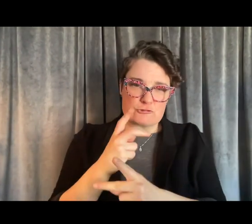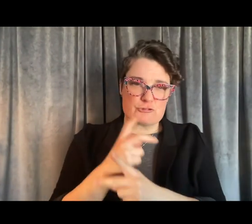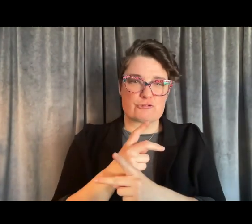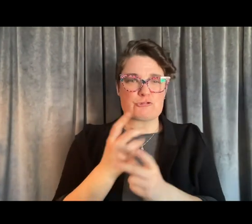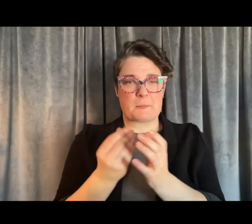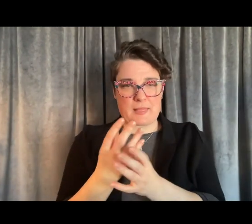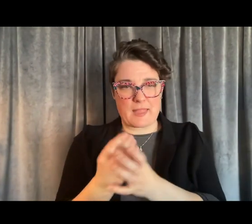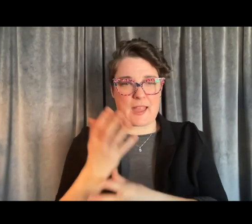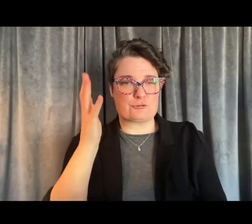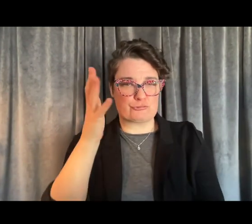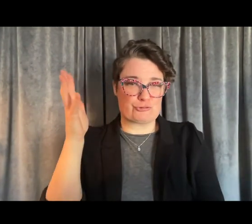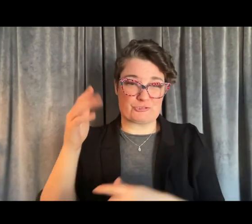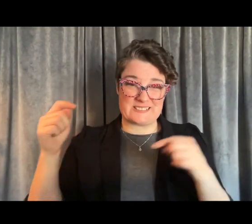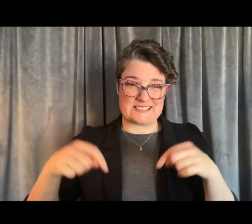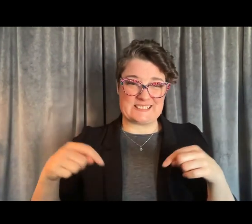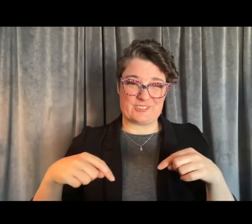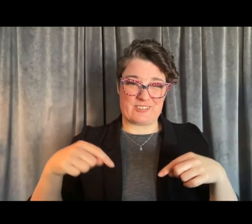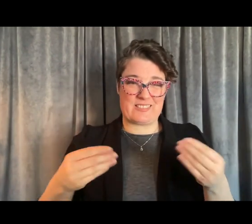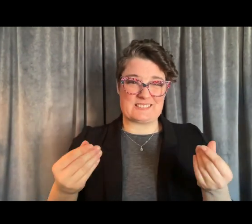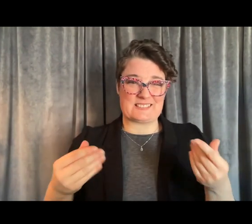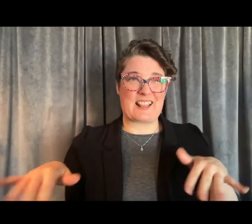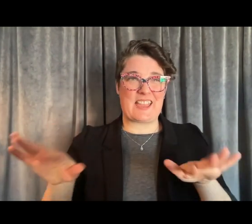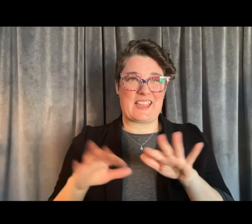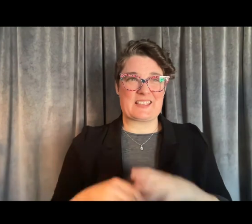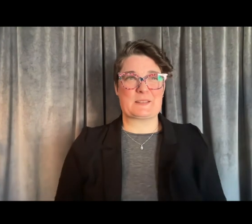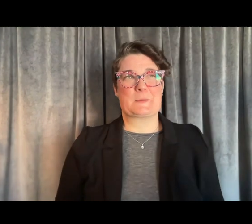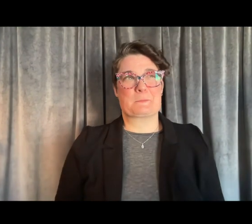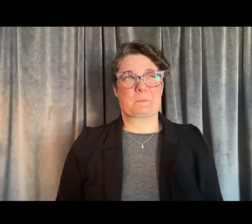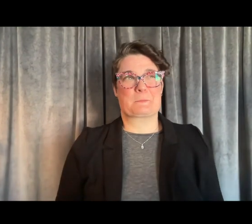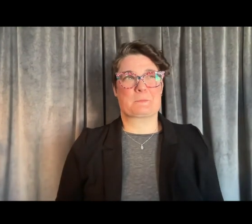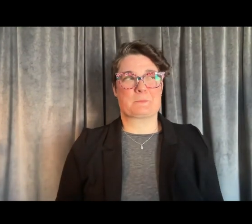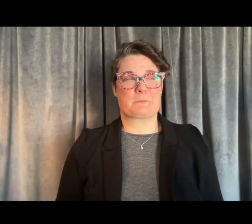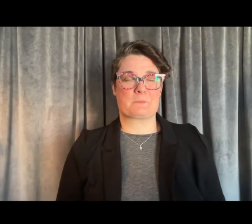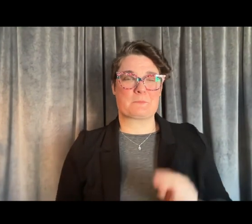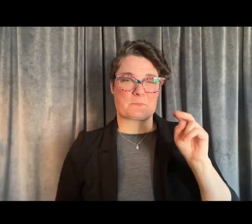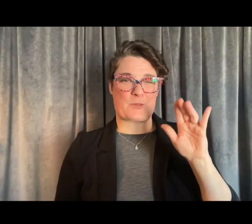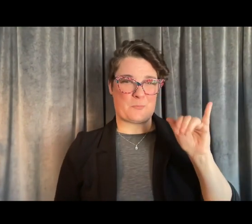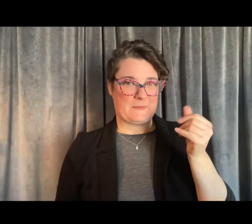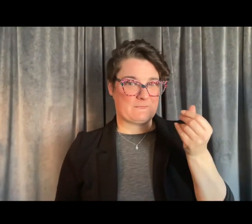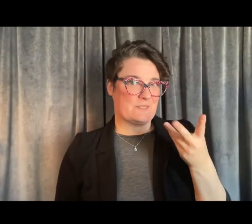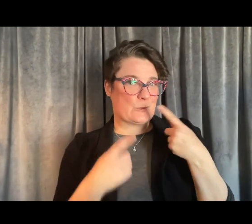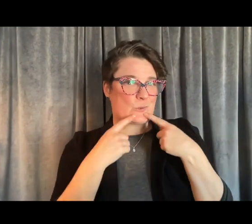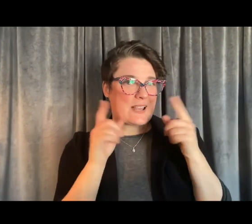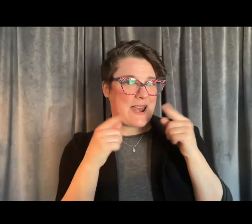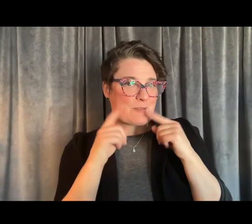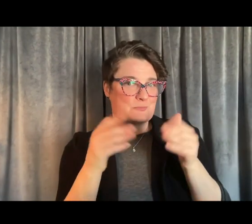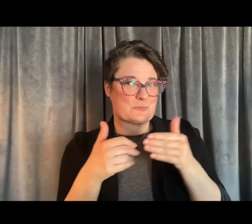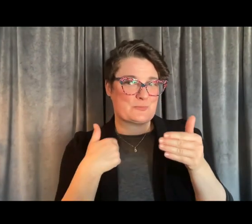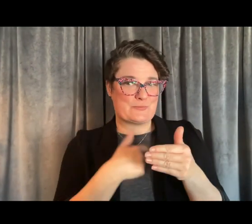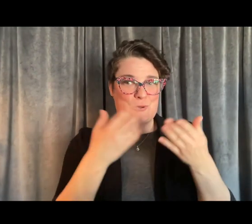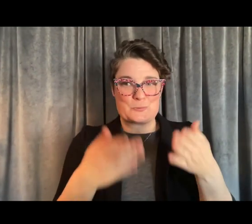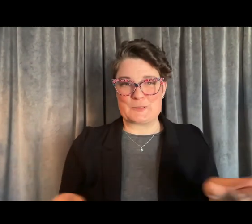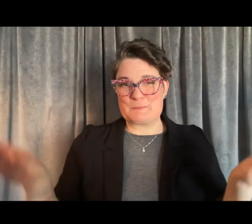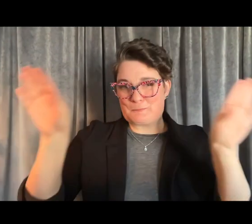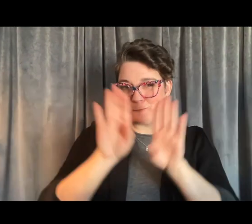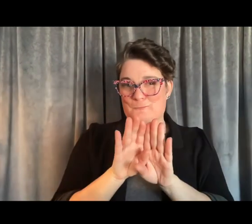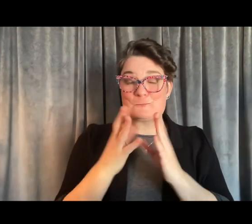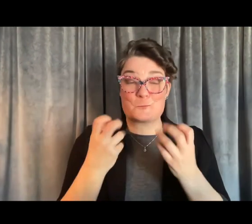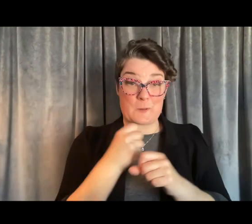and trees of the land here. Nomy: Yeah. just A couple announcements before we wrap up this episode.